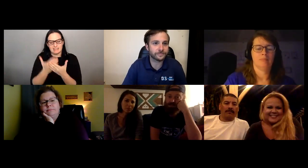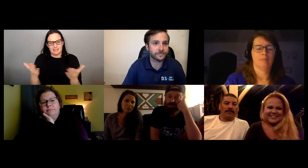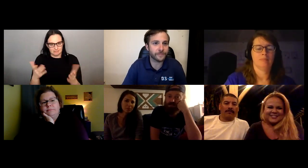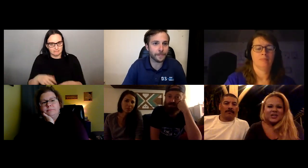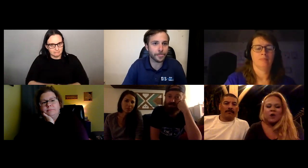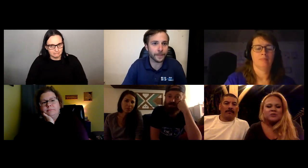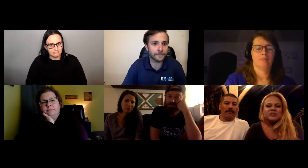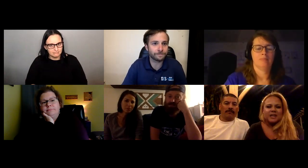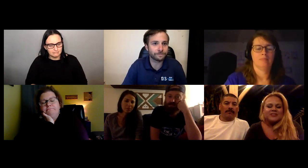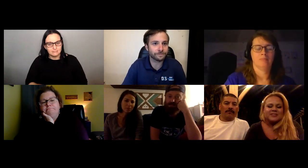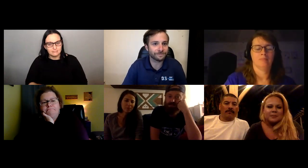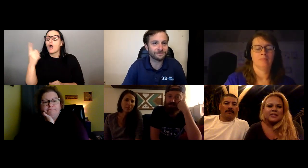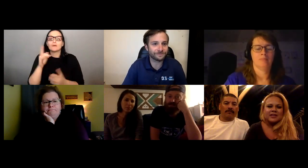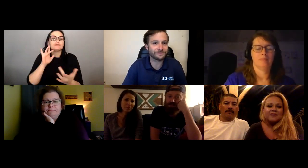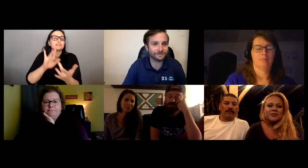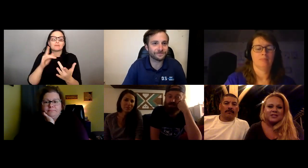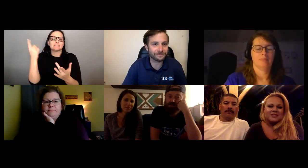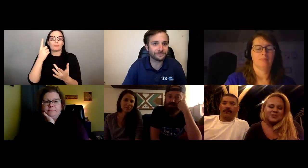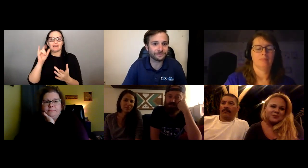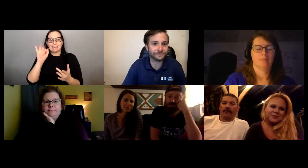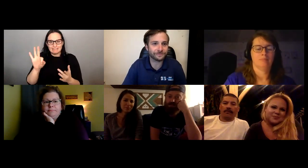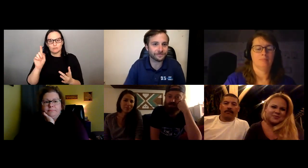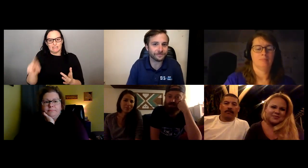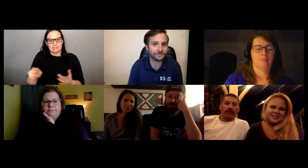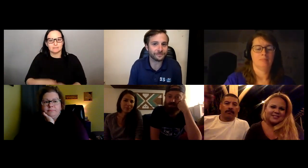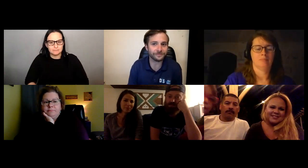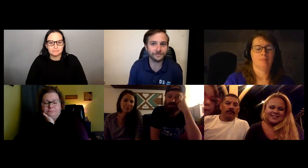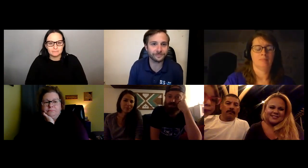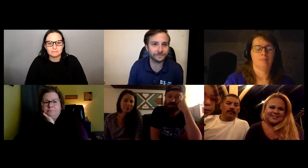you can always reach out to somebody if you need to